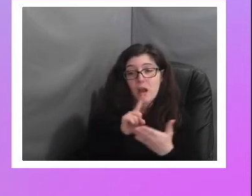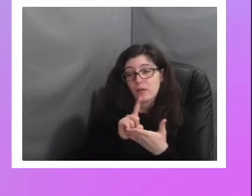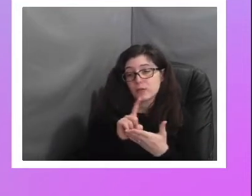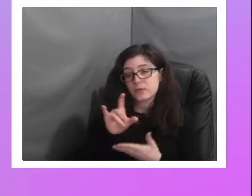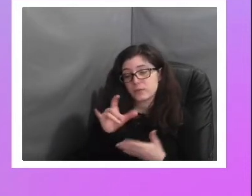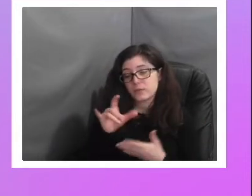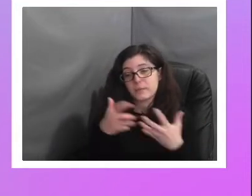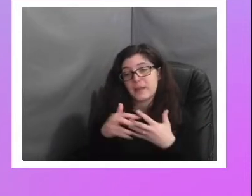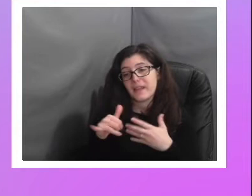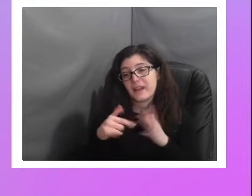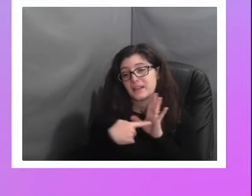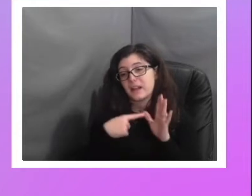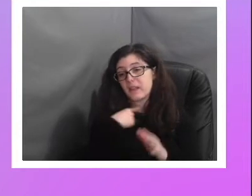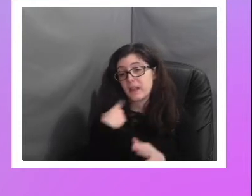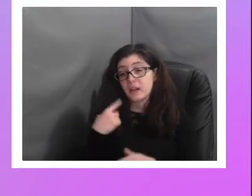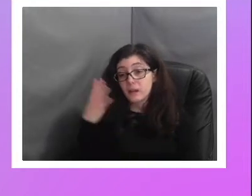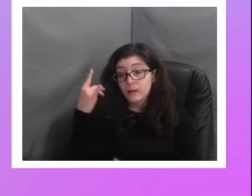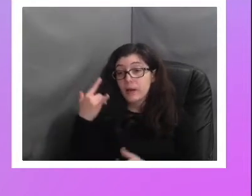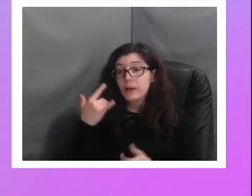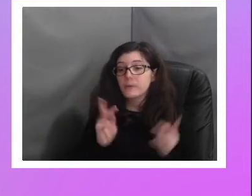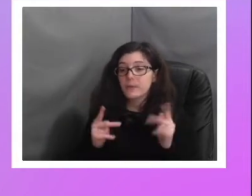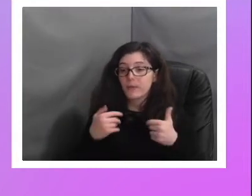so that people get timely access.